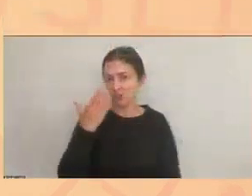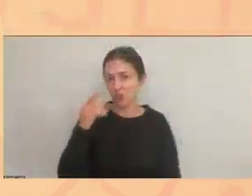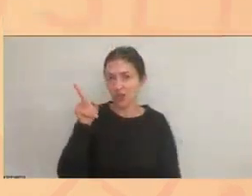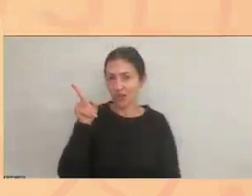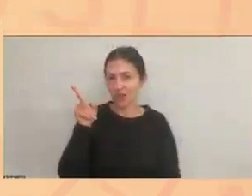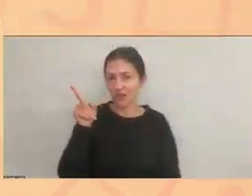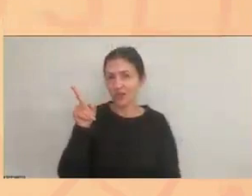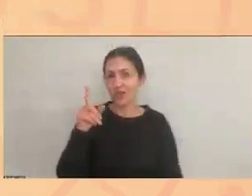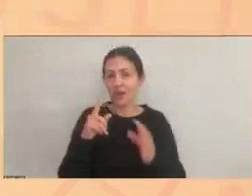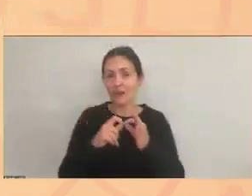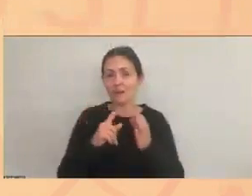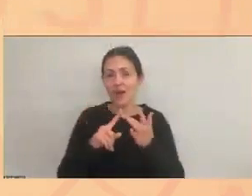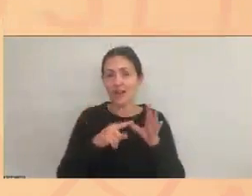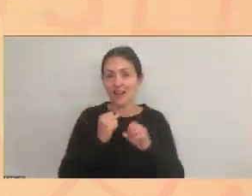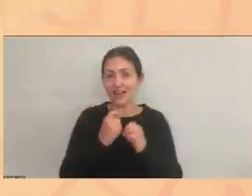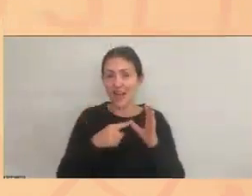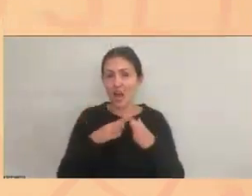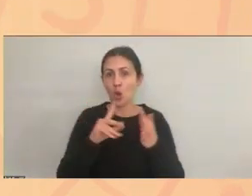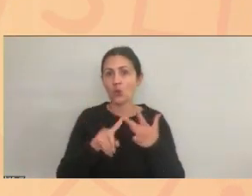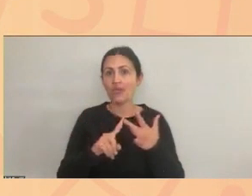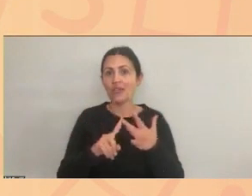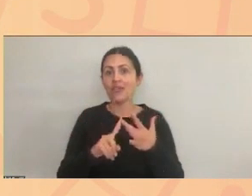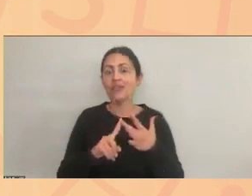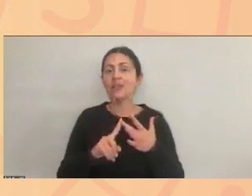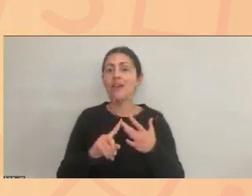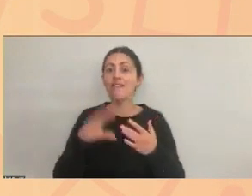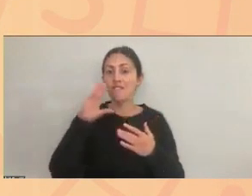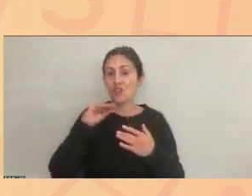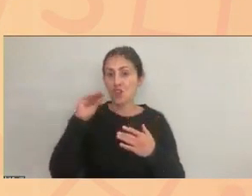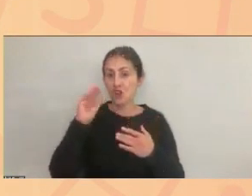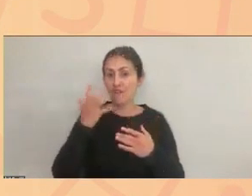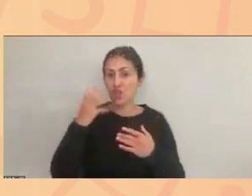which is in Bunuba a freshwater whip ray, which is found in the Fitzroy River.